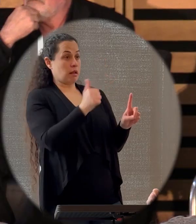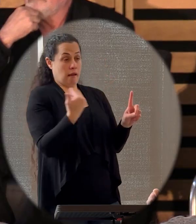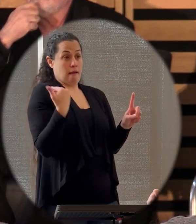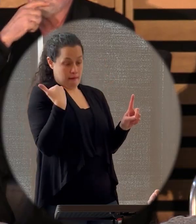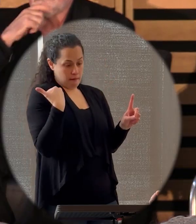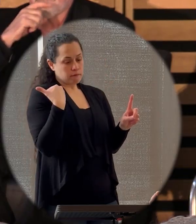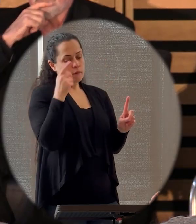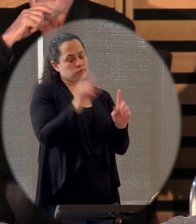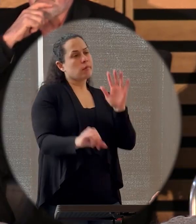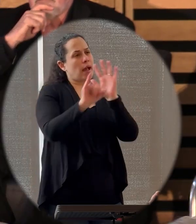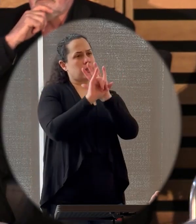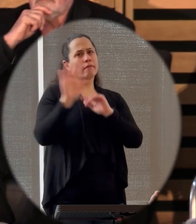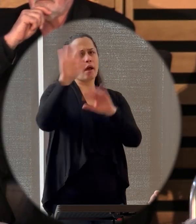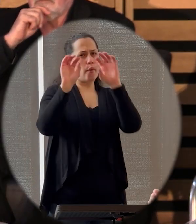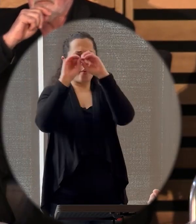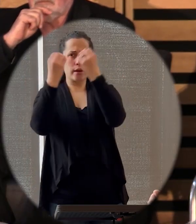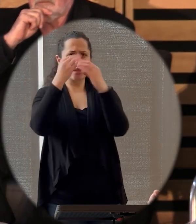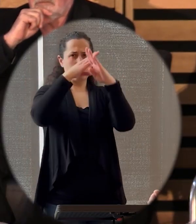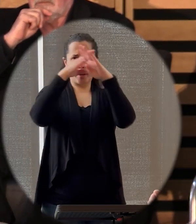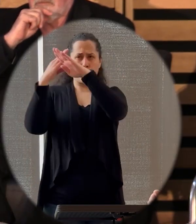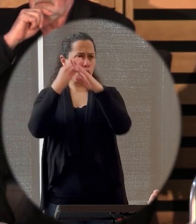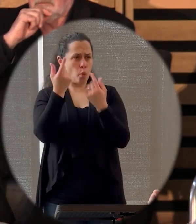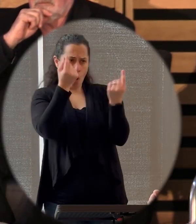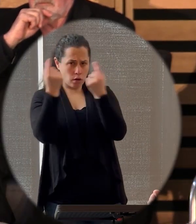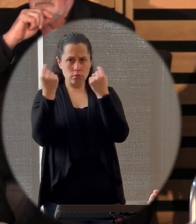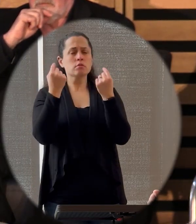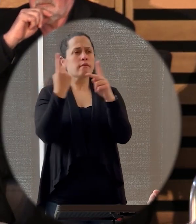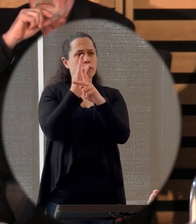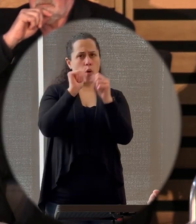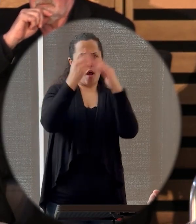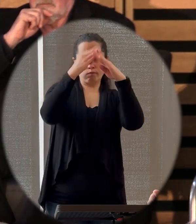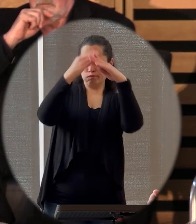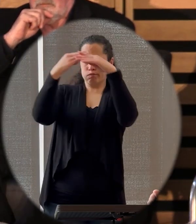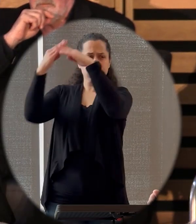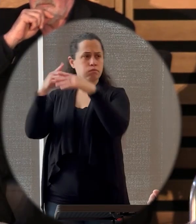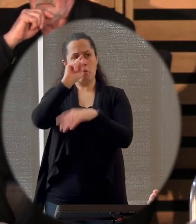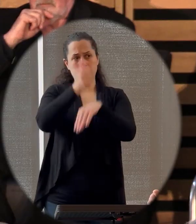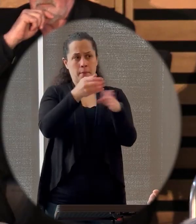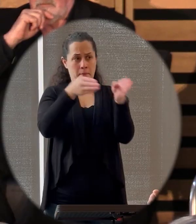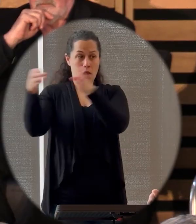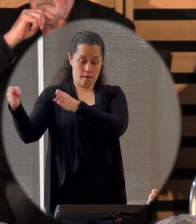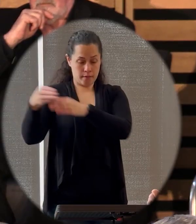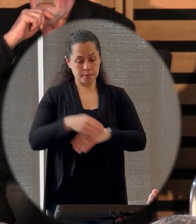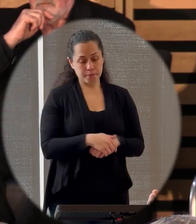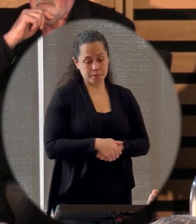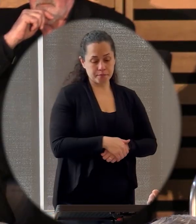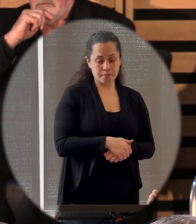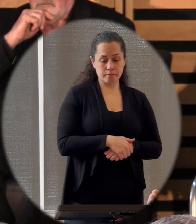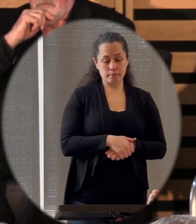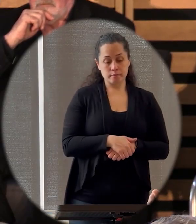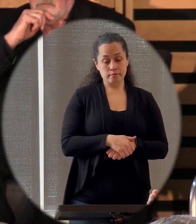identify the barriers in their organizations and to set forth a plan to remove them. This requires